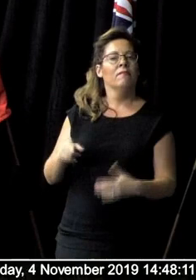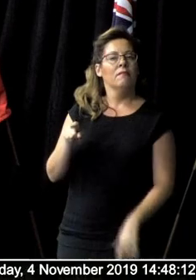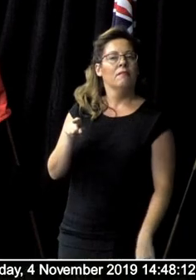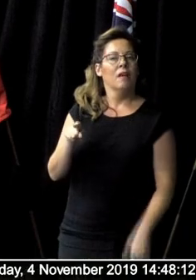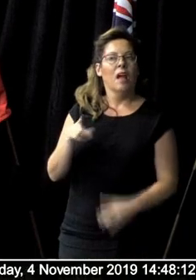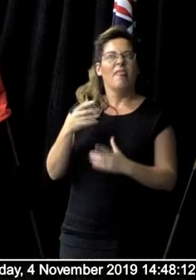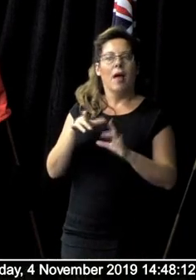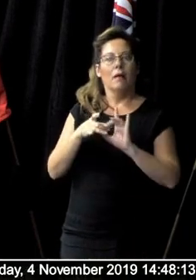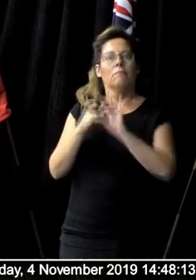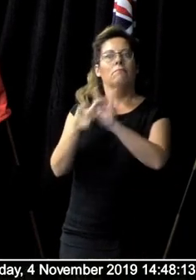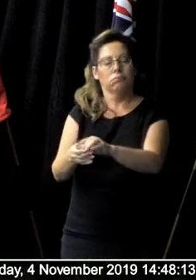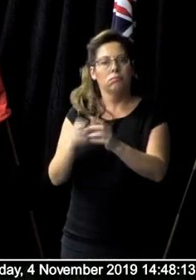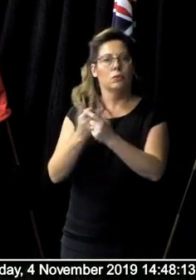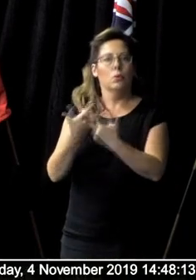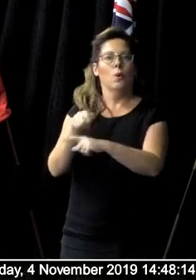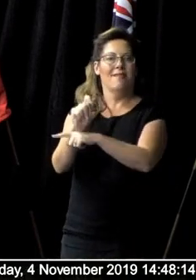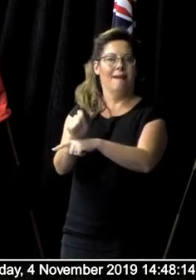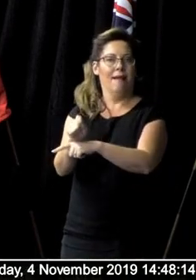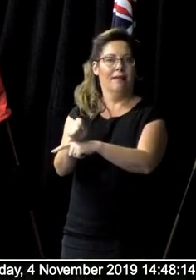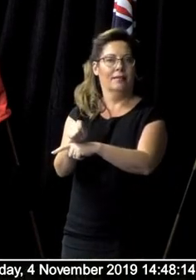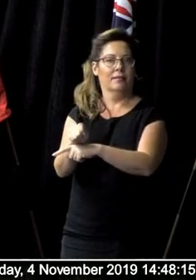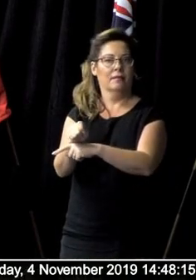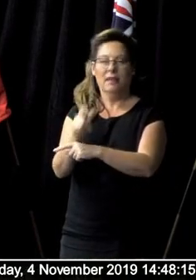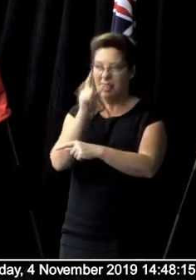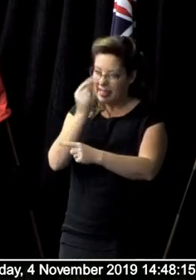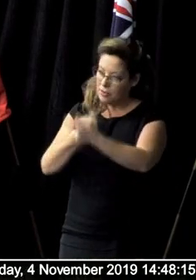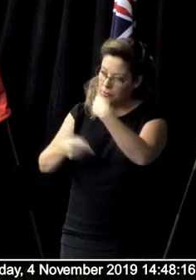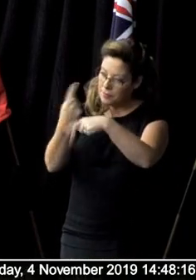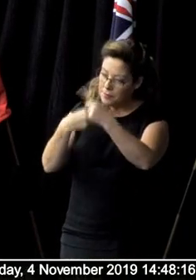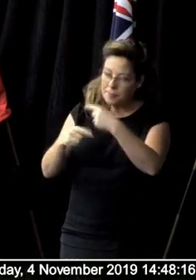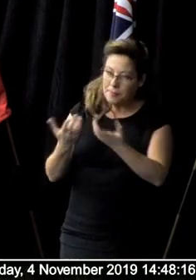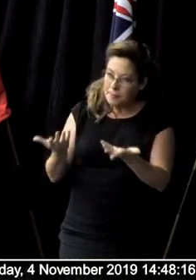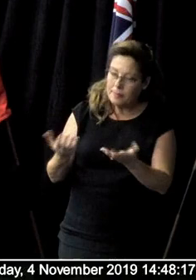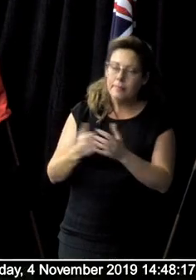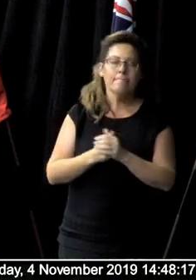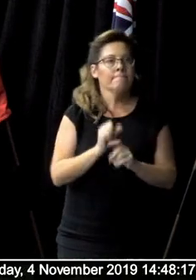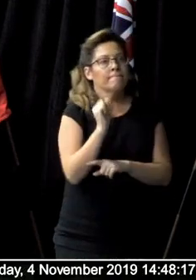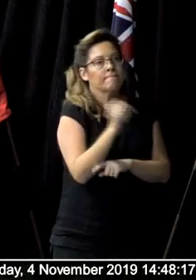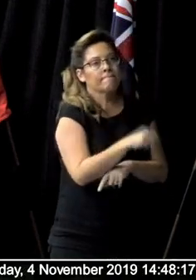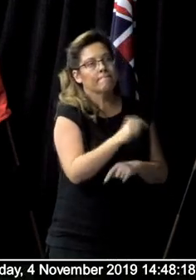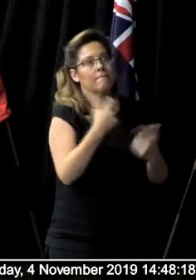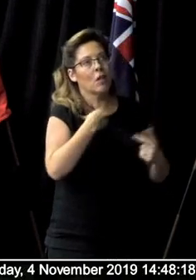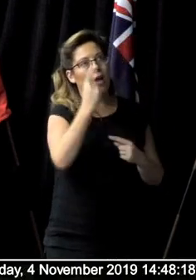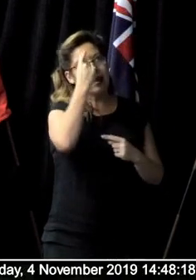So I guess I can think of situations where there has just been an